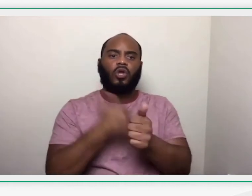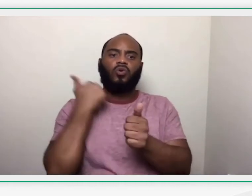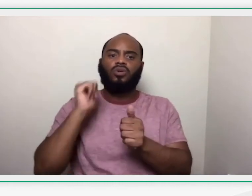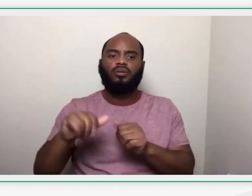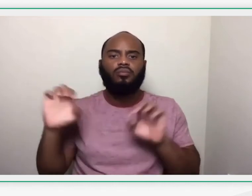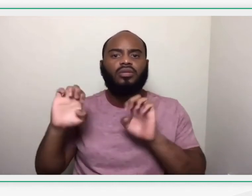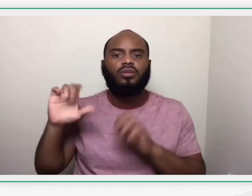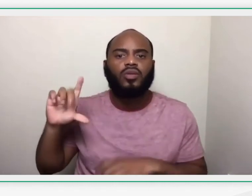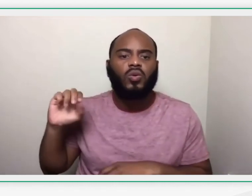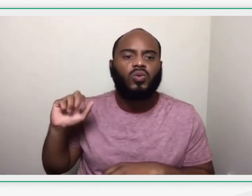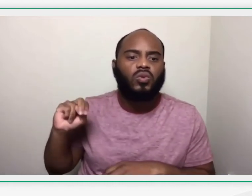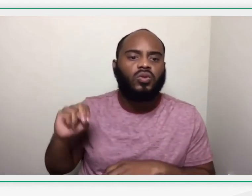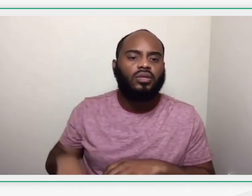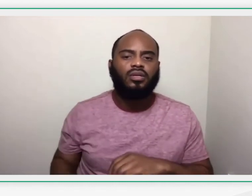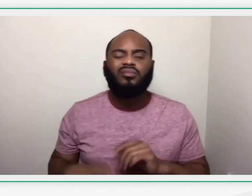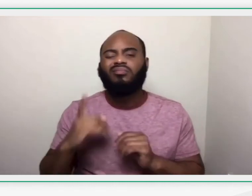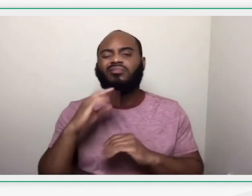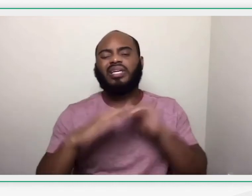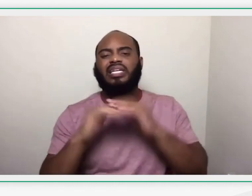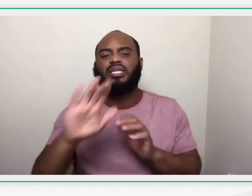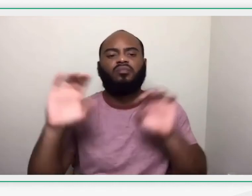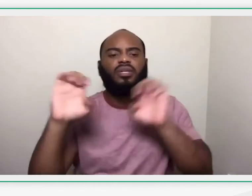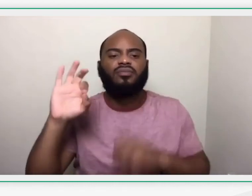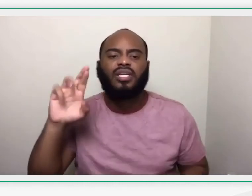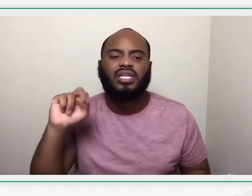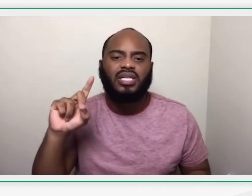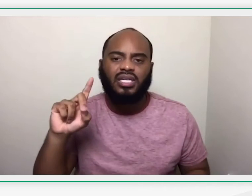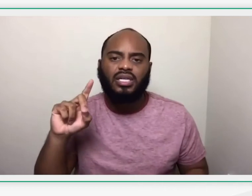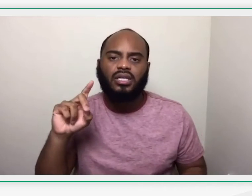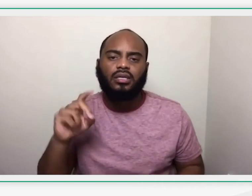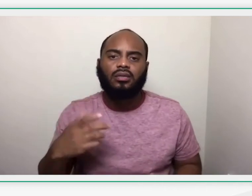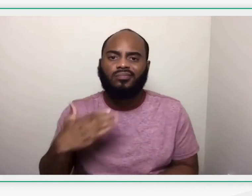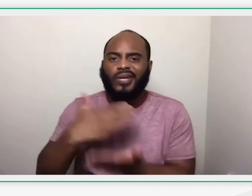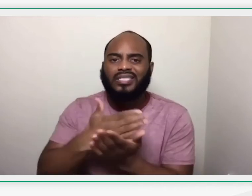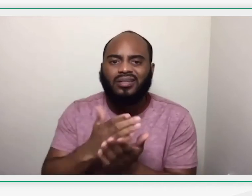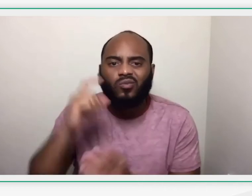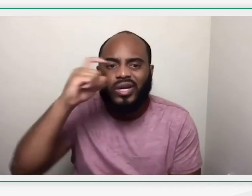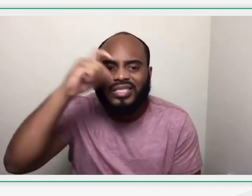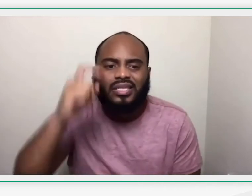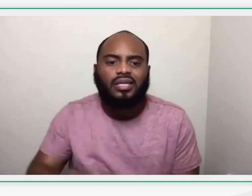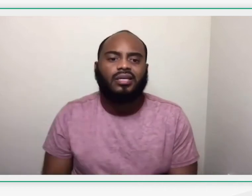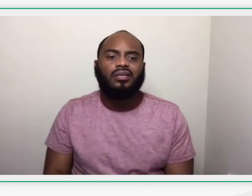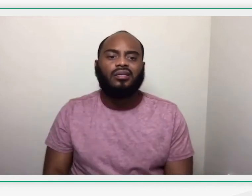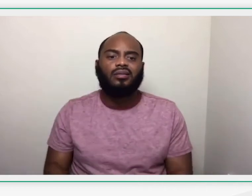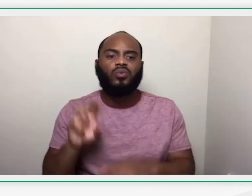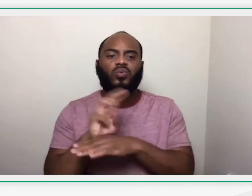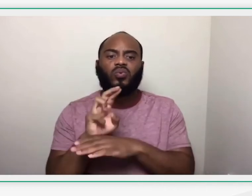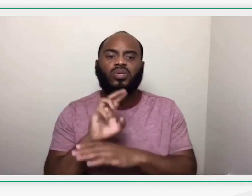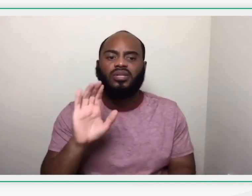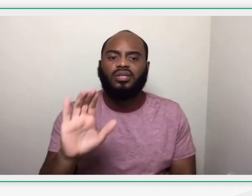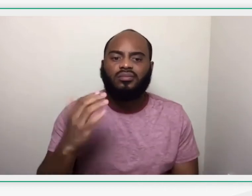Now, tips to avoid getting emergency loans. Well, you can avoid that by building up an emergency fund and budgeting wisely.